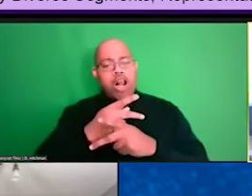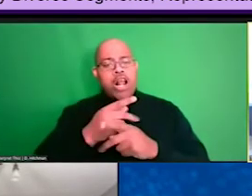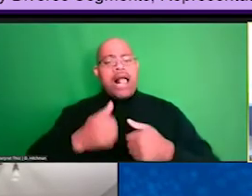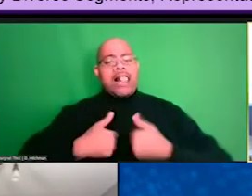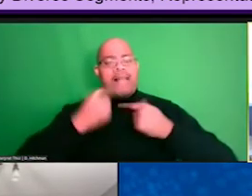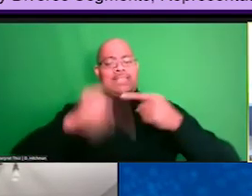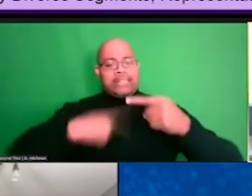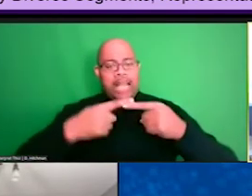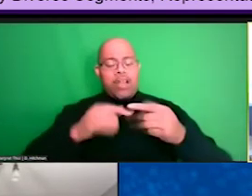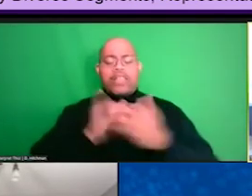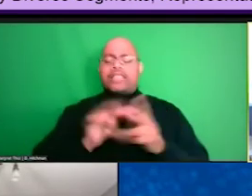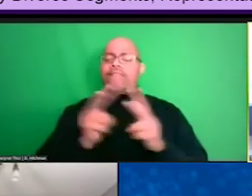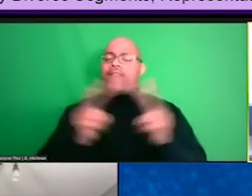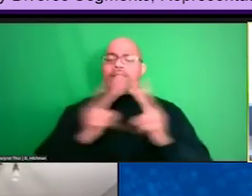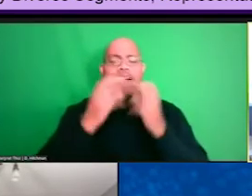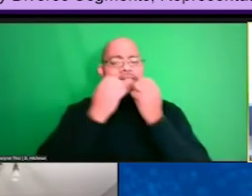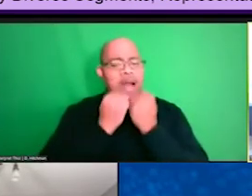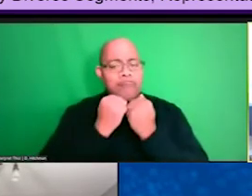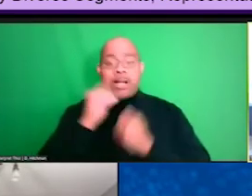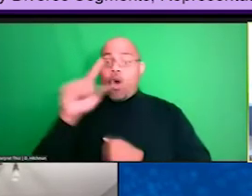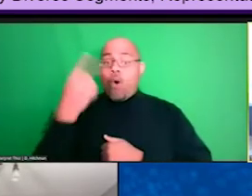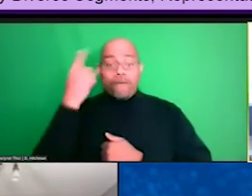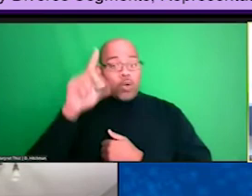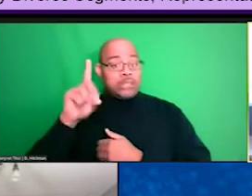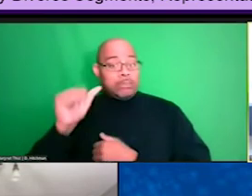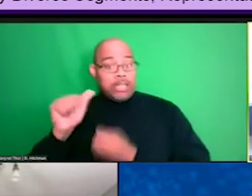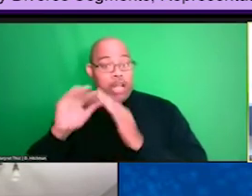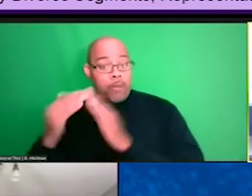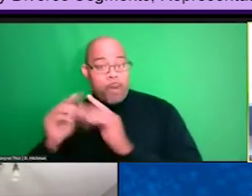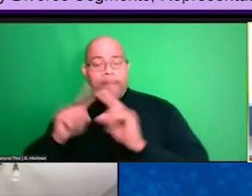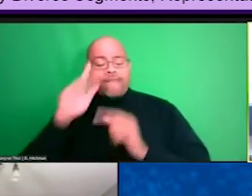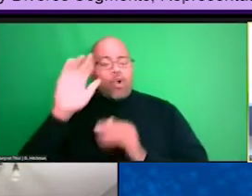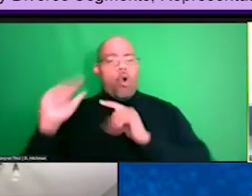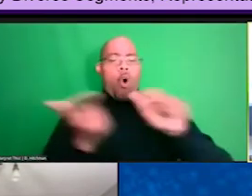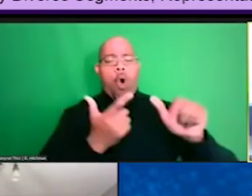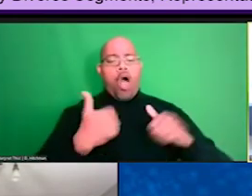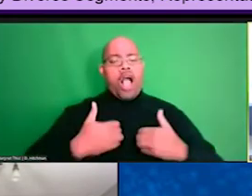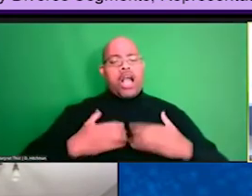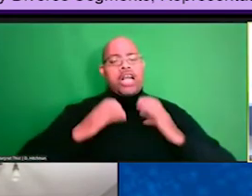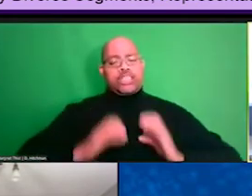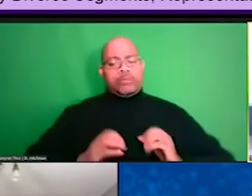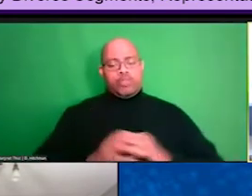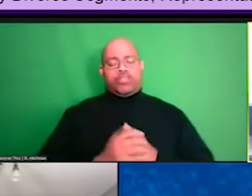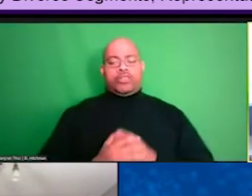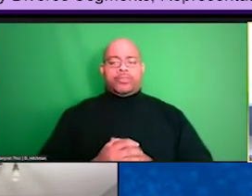valuable not only for the disability community, but for all of our customers. And ultimately